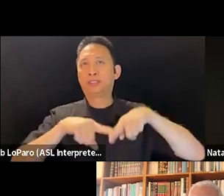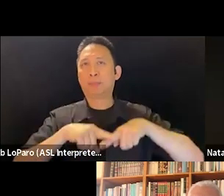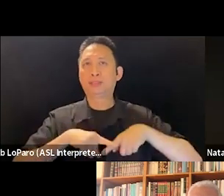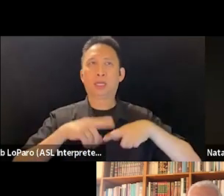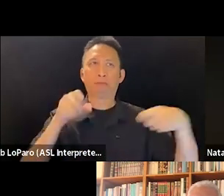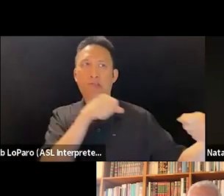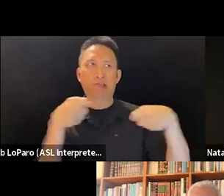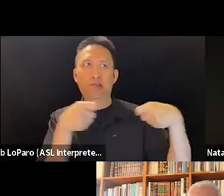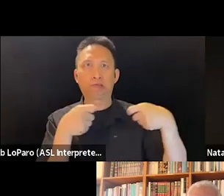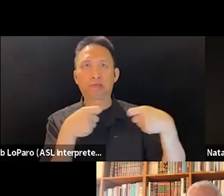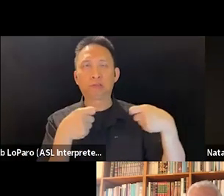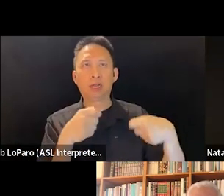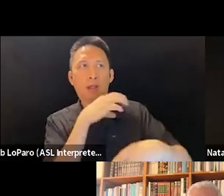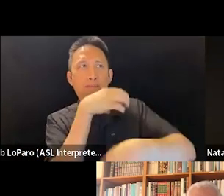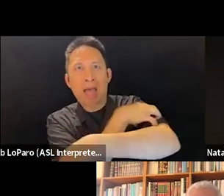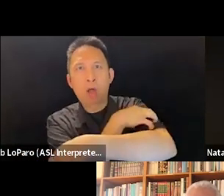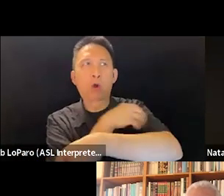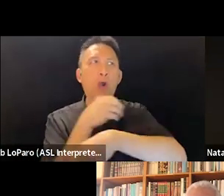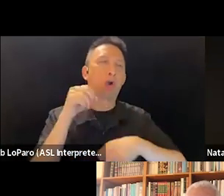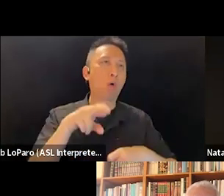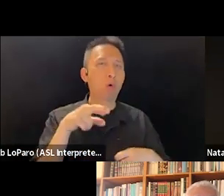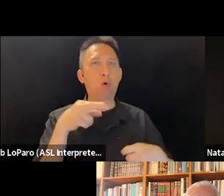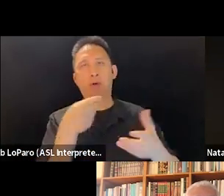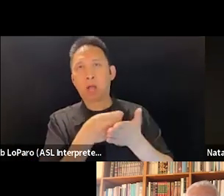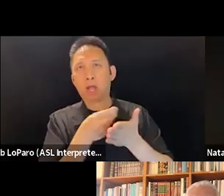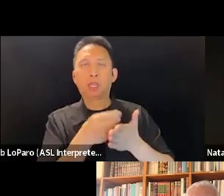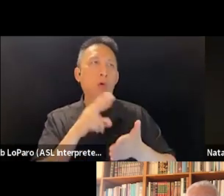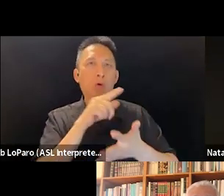everything is completely mad, sometimes you can feel that.